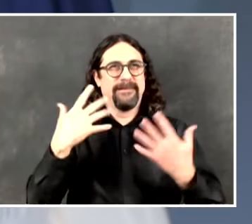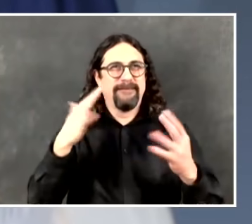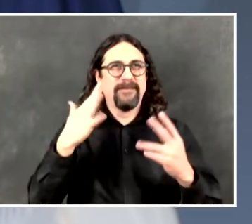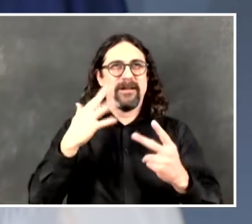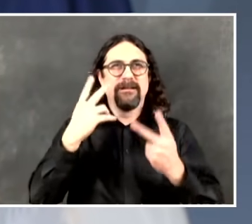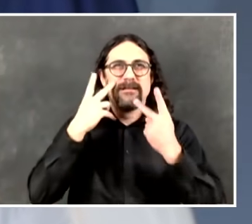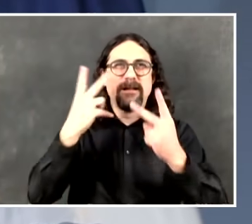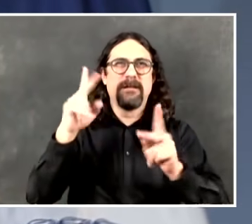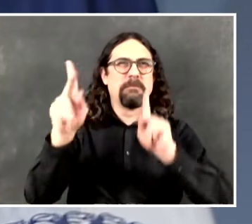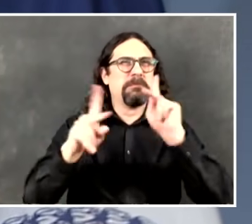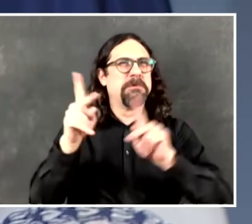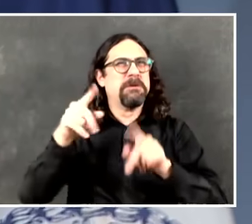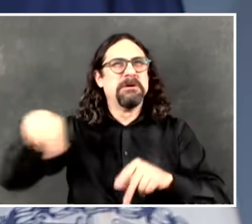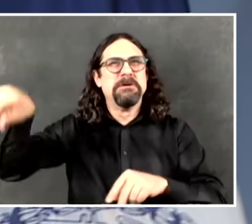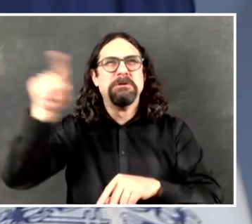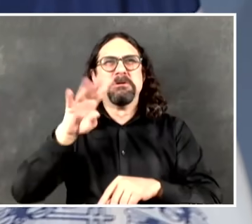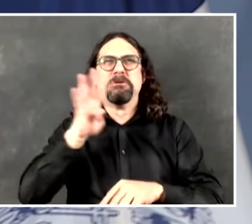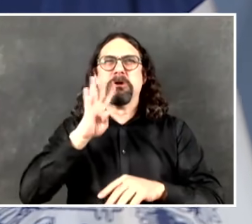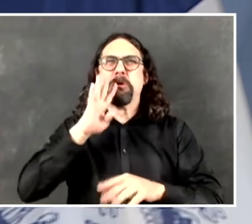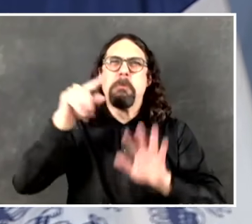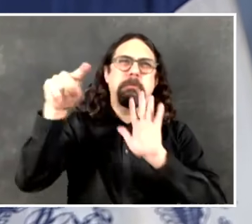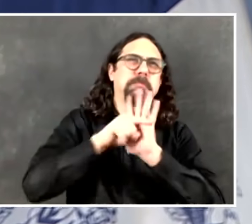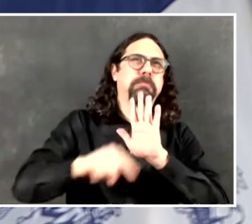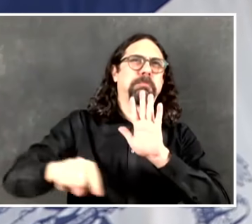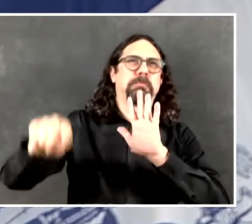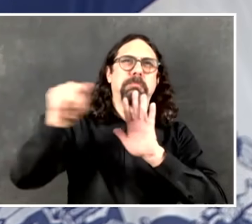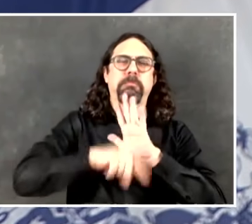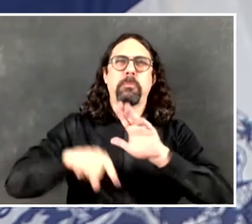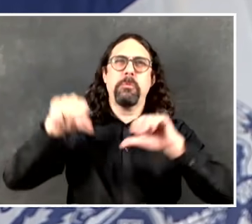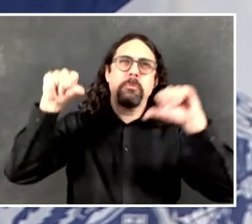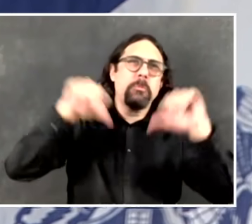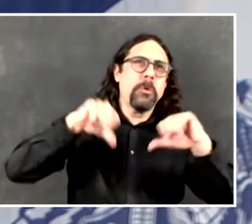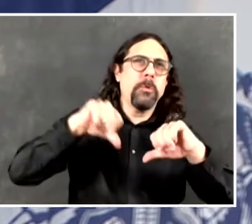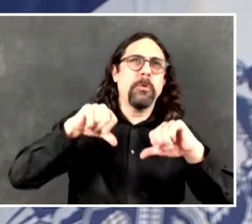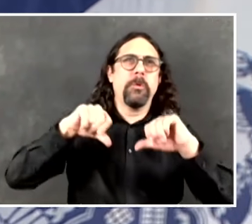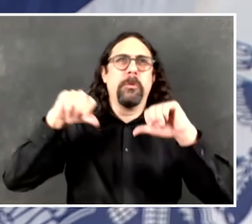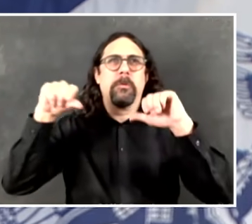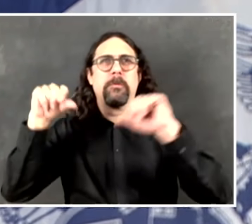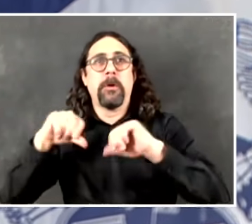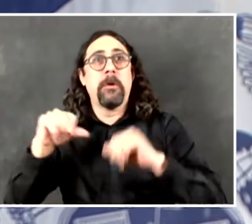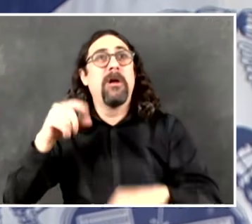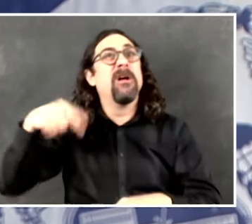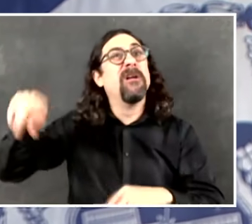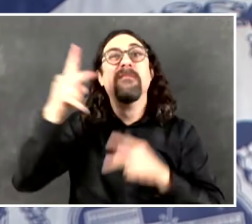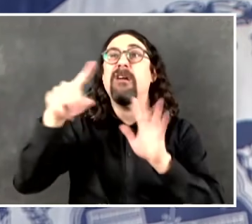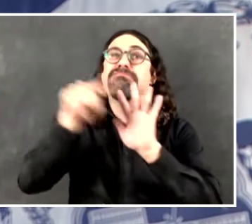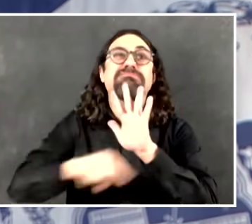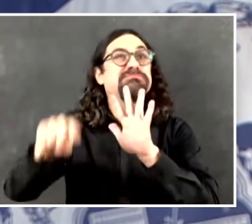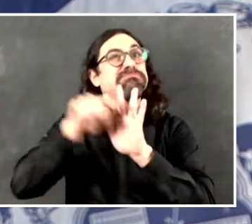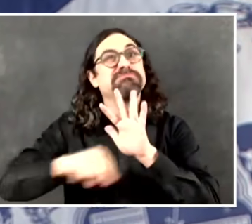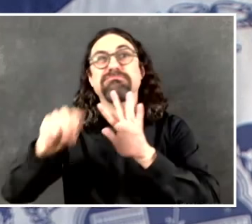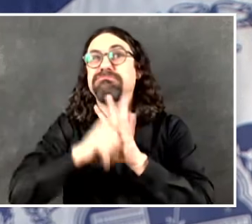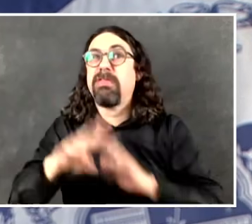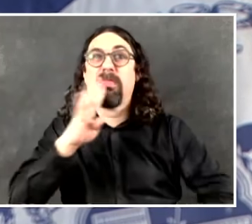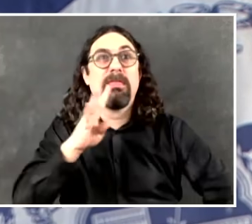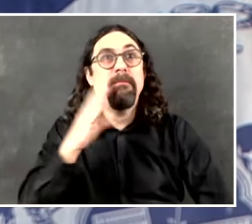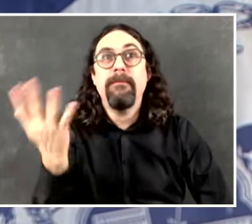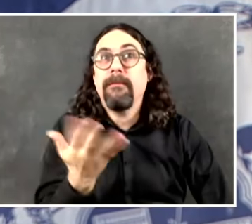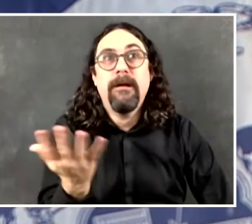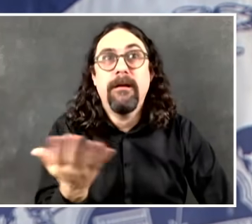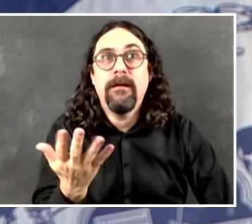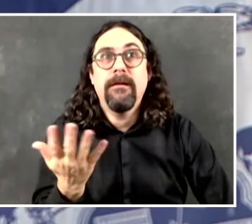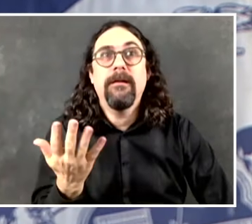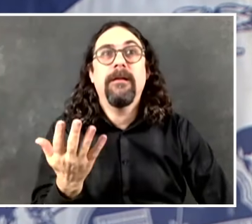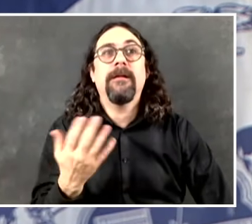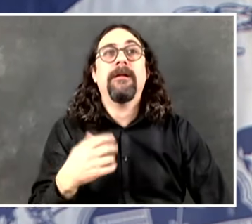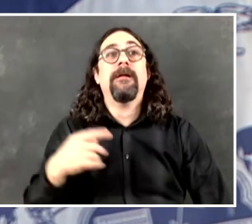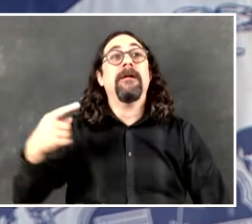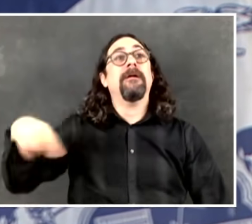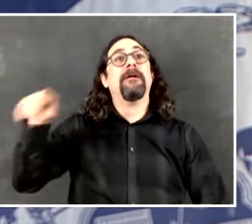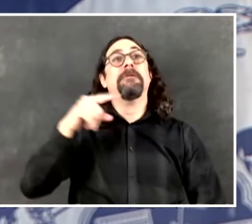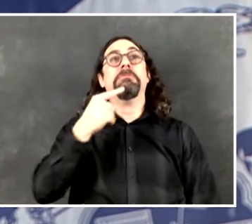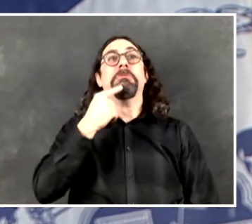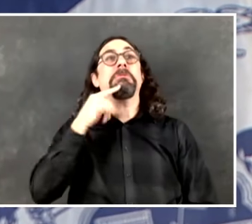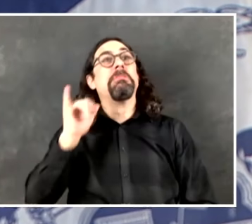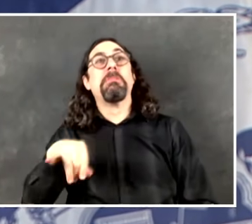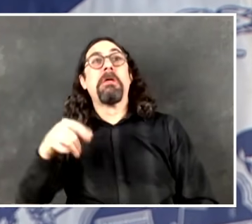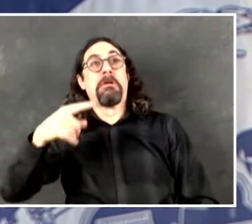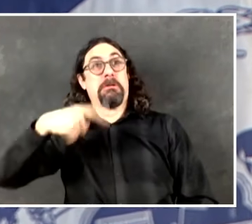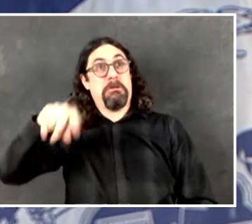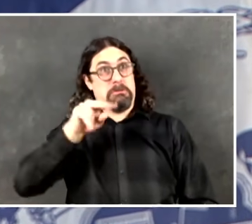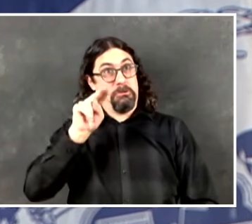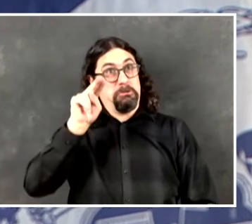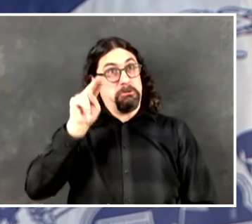ALREADY SEE NAY